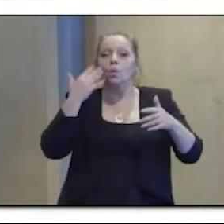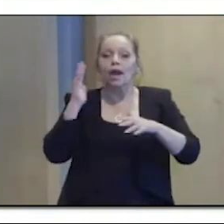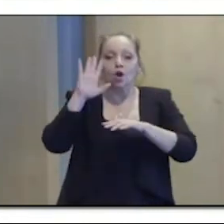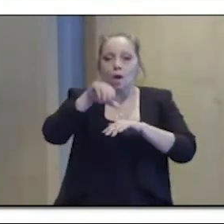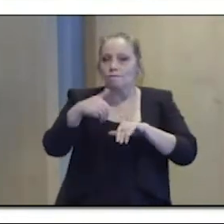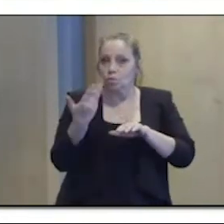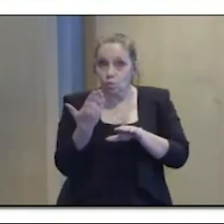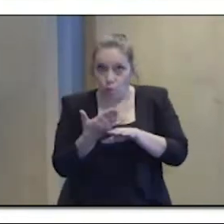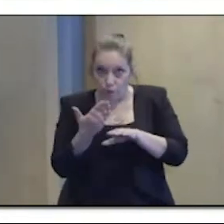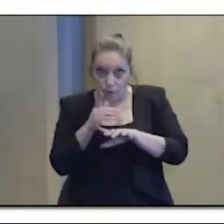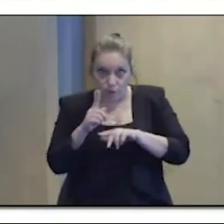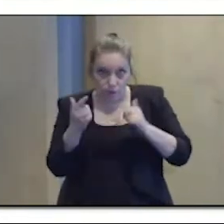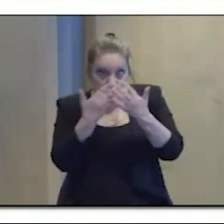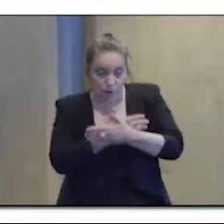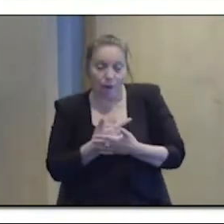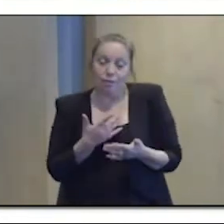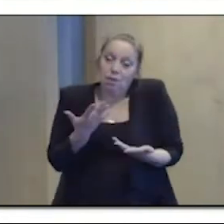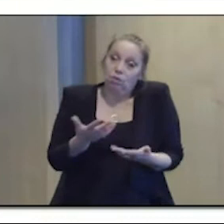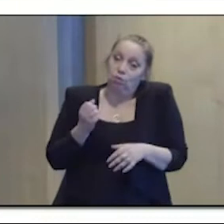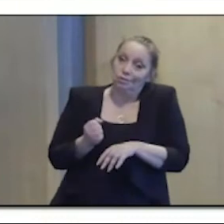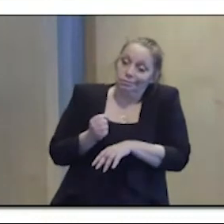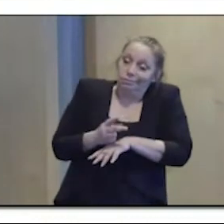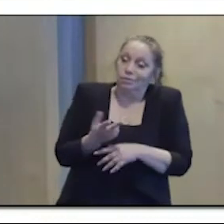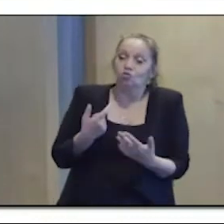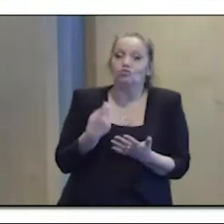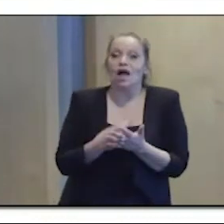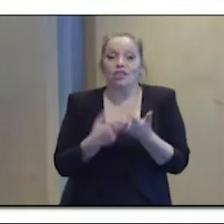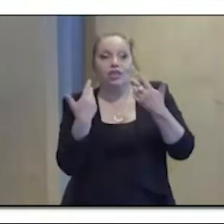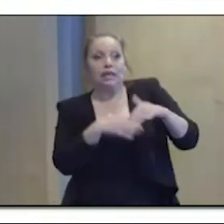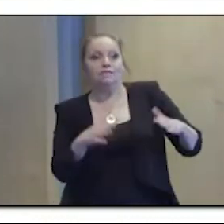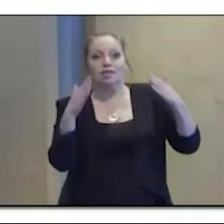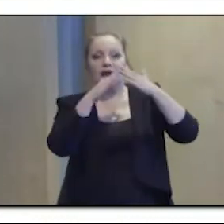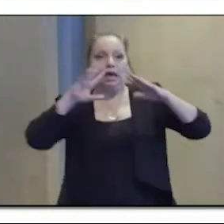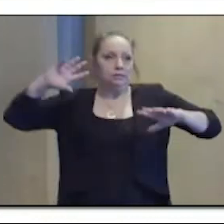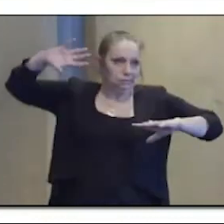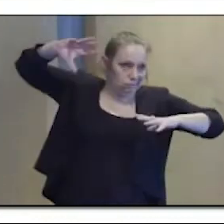would have done a better job than just leaving the house quietly baking in the sun for us to come in